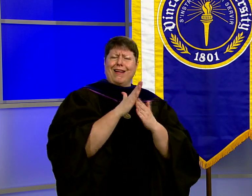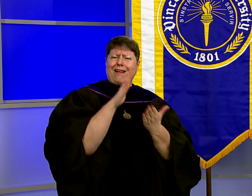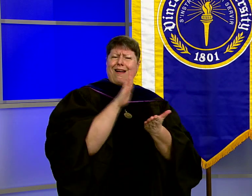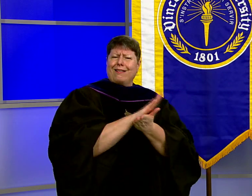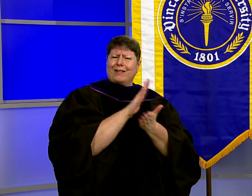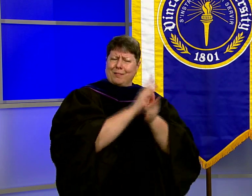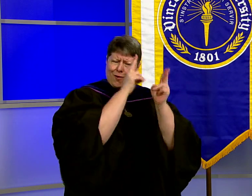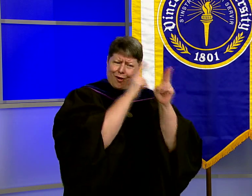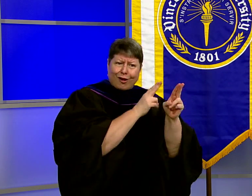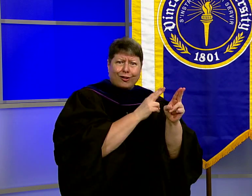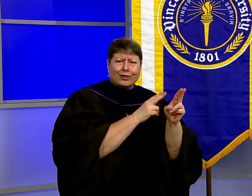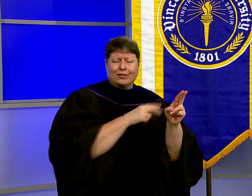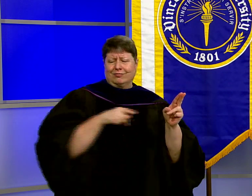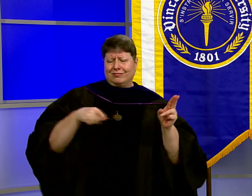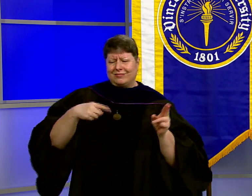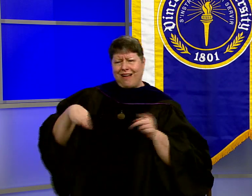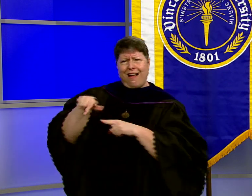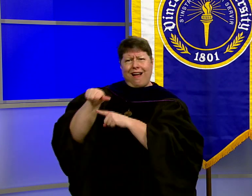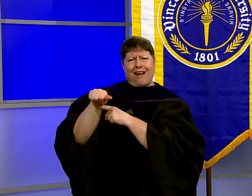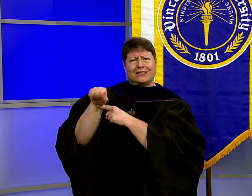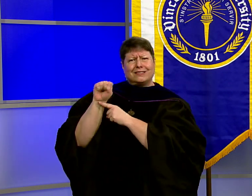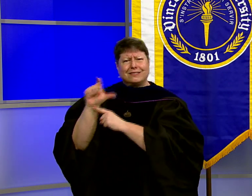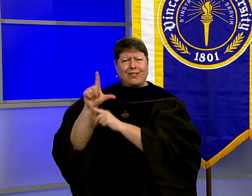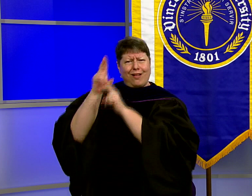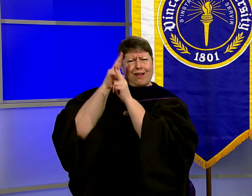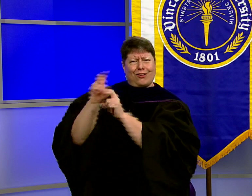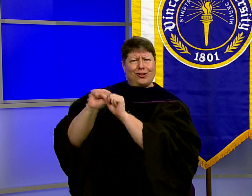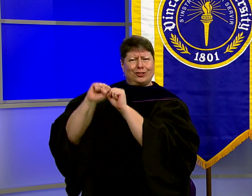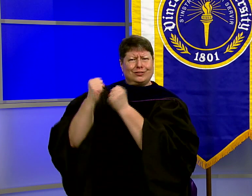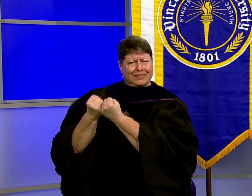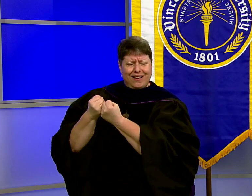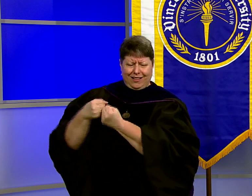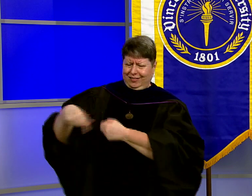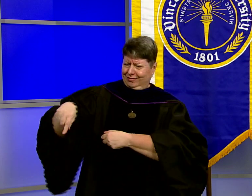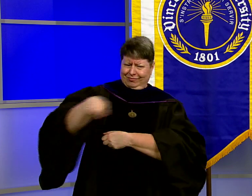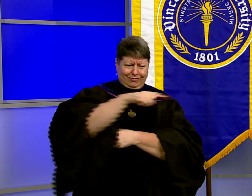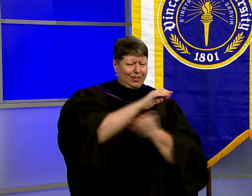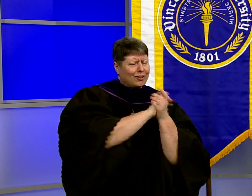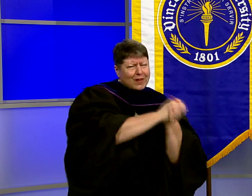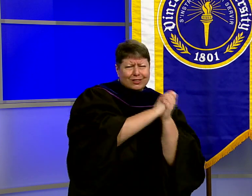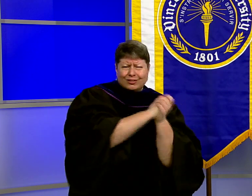academic honors and the american sign language honor society award